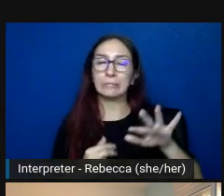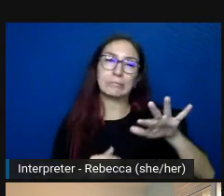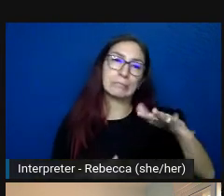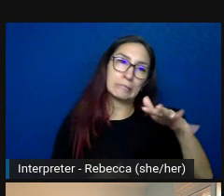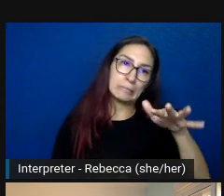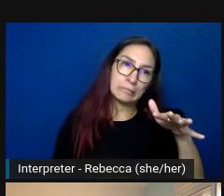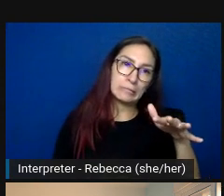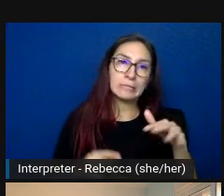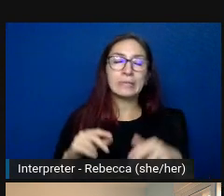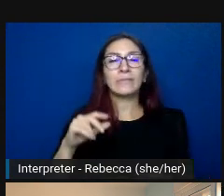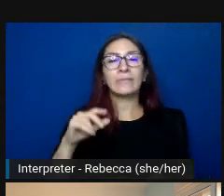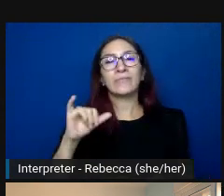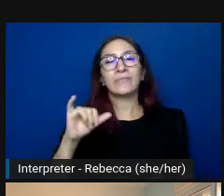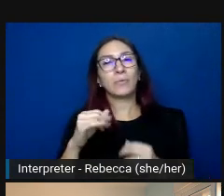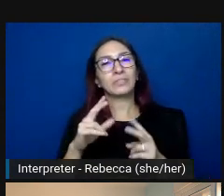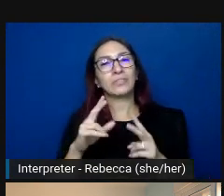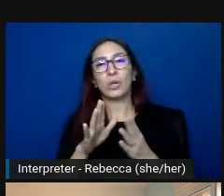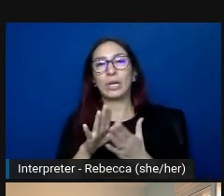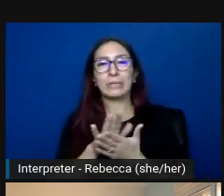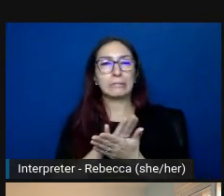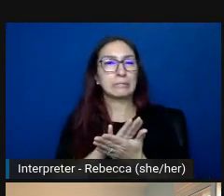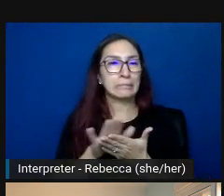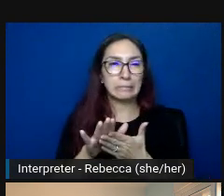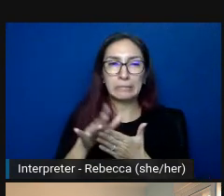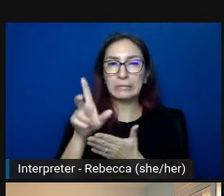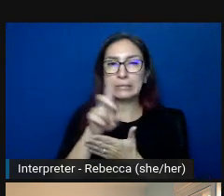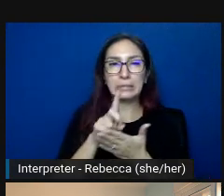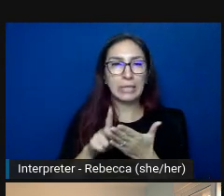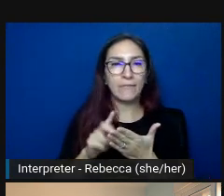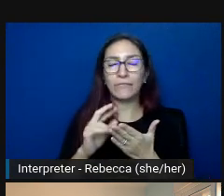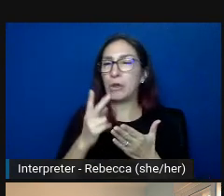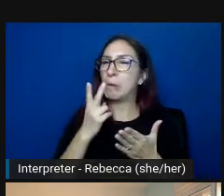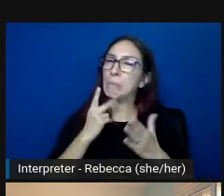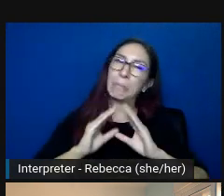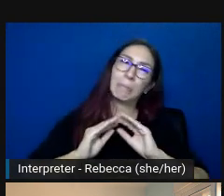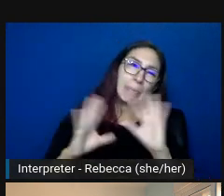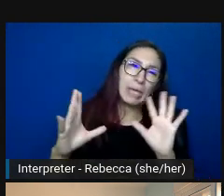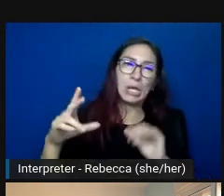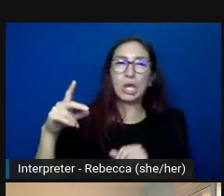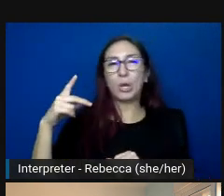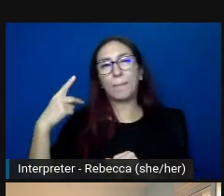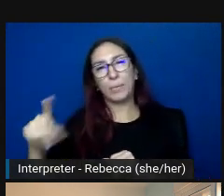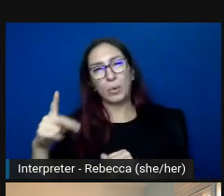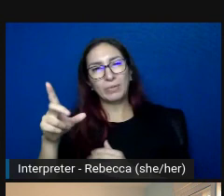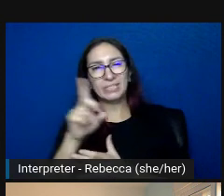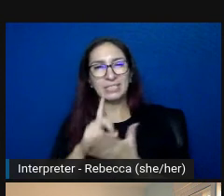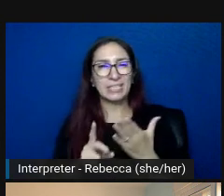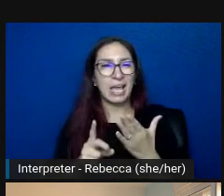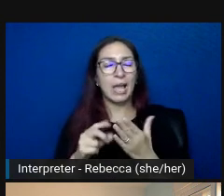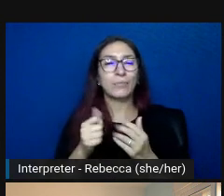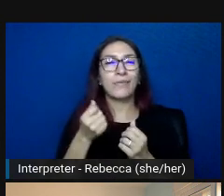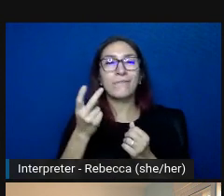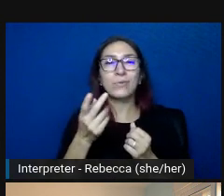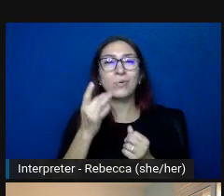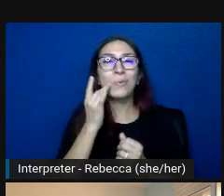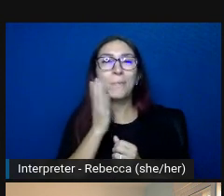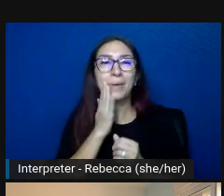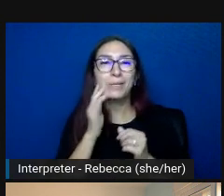It was a very pinky, very violent purple theme with some bees that were very nice than cartoons.